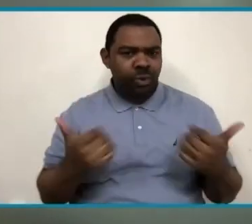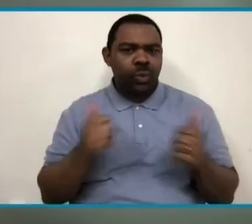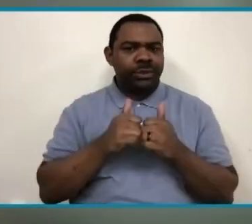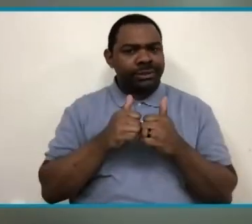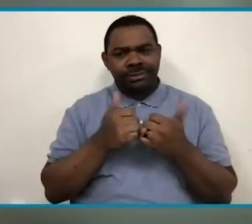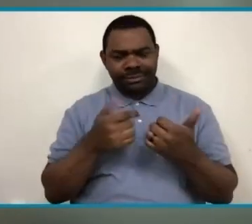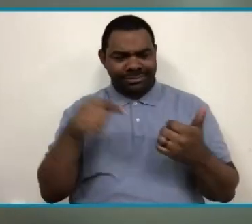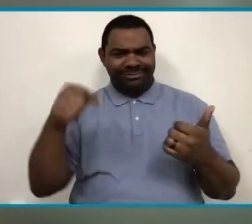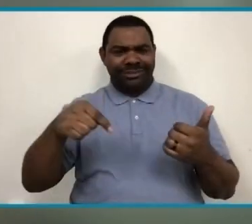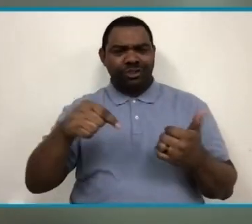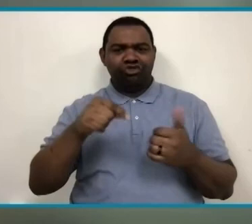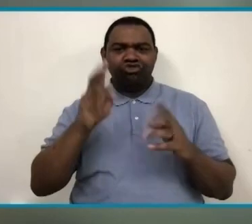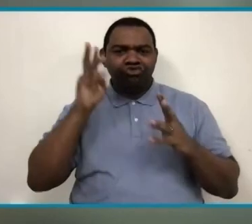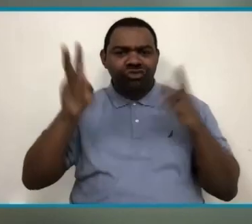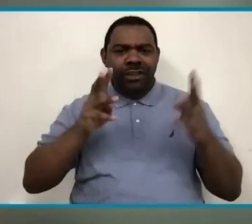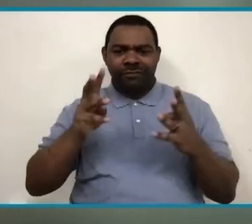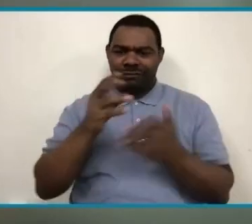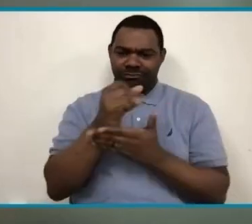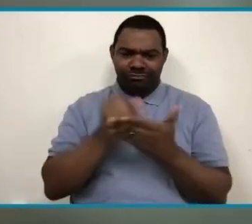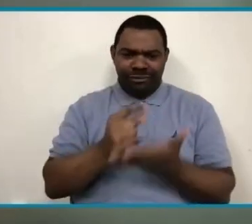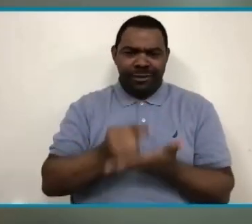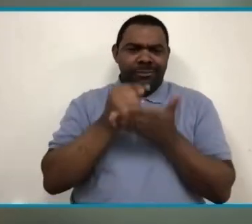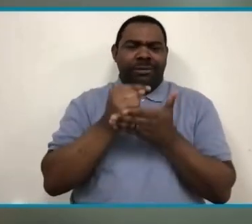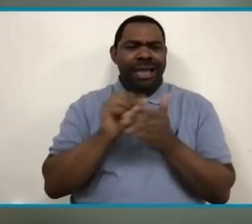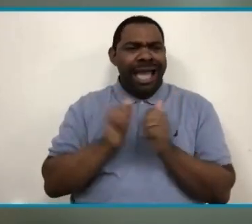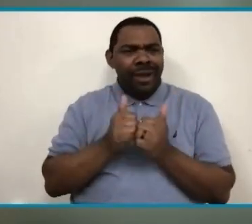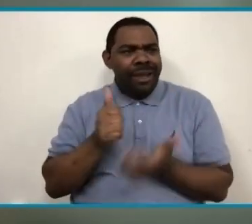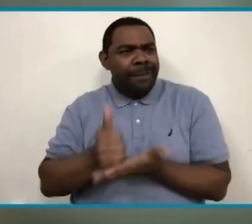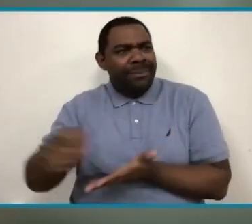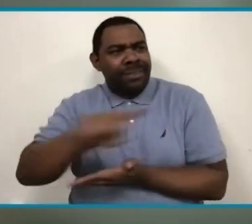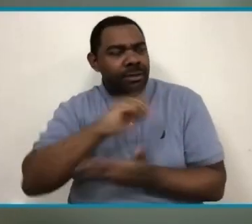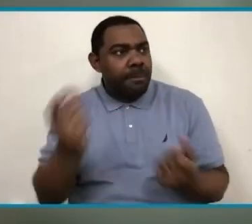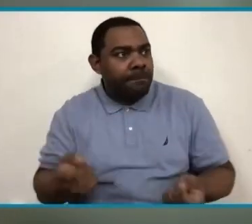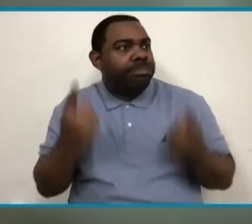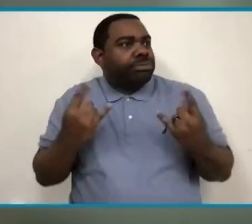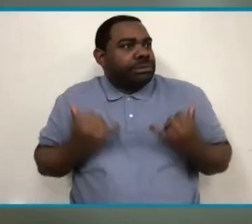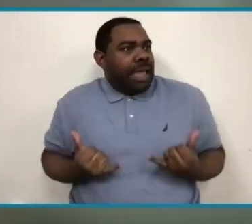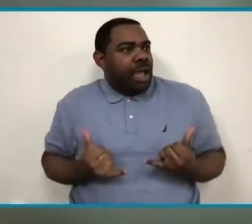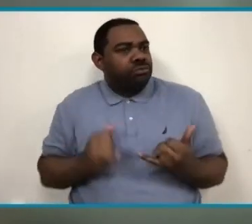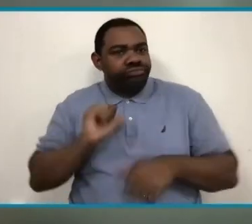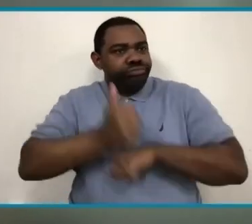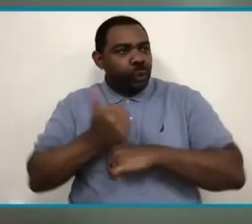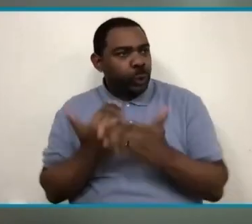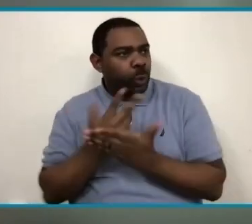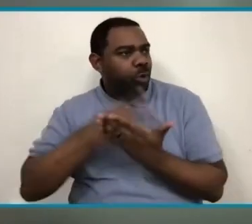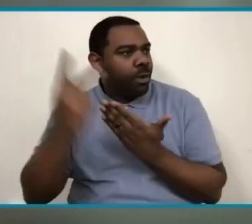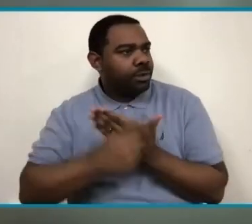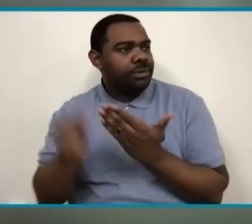How can we accelerate their understanding and create new programs to reach more service members and veterans?